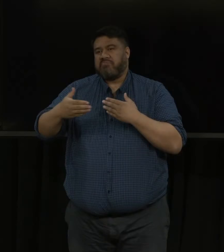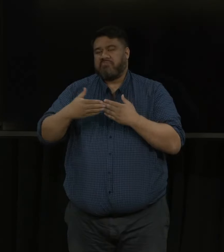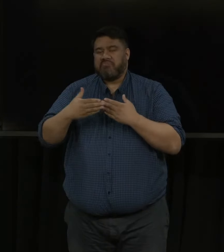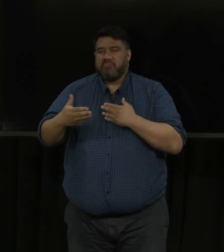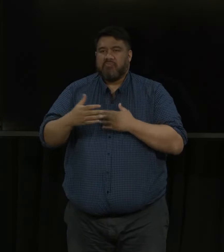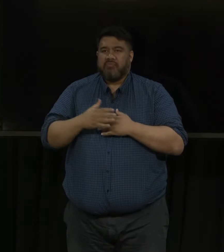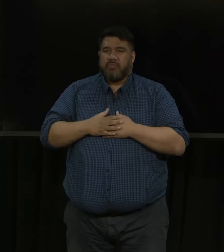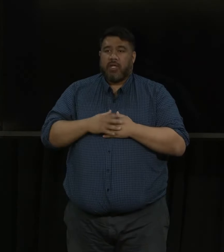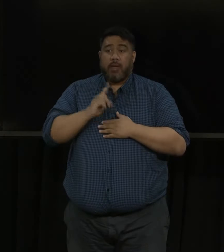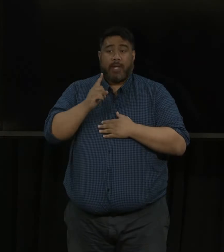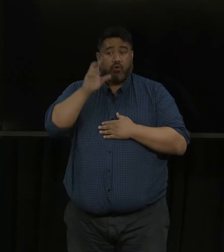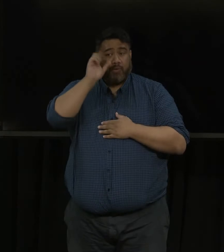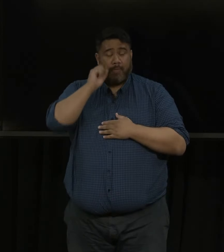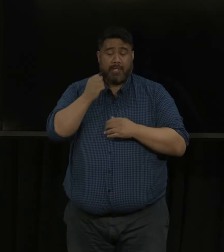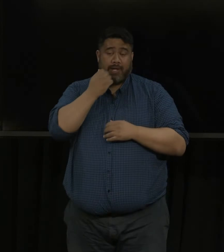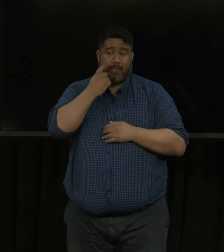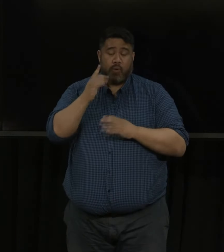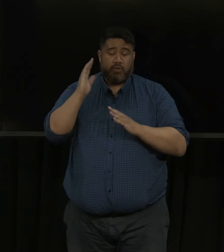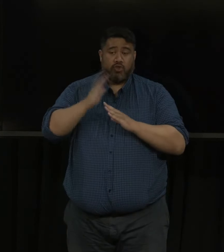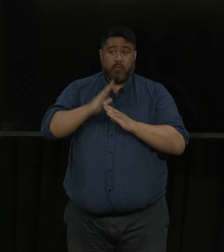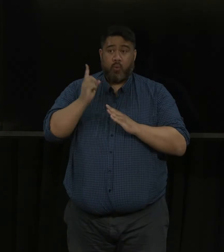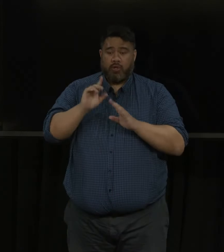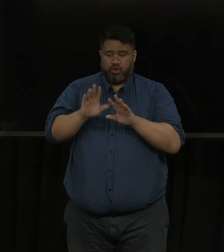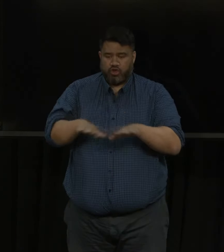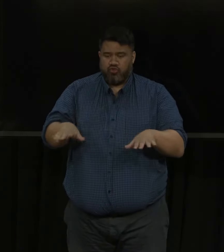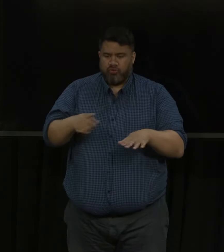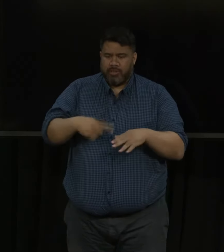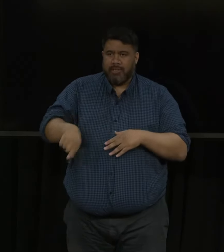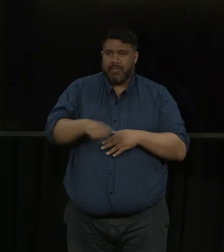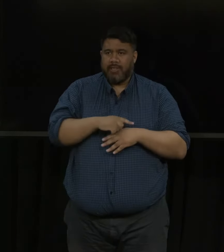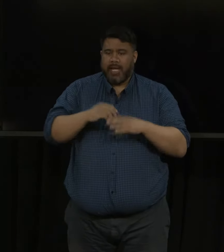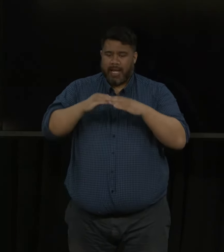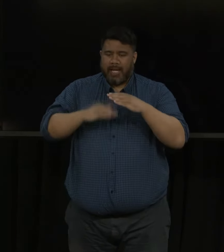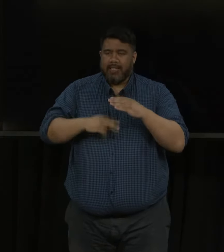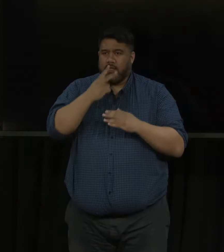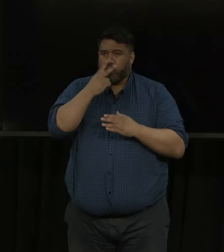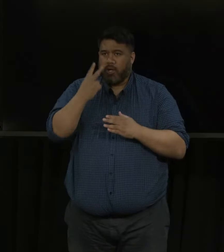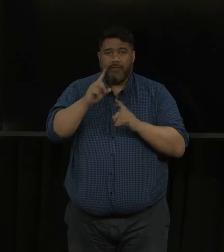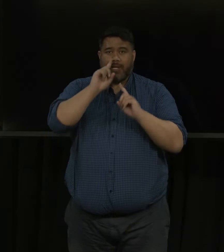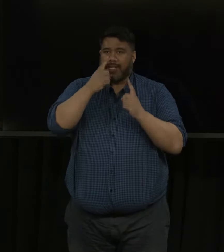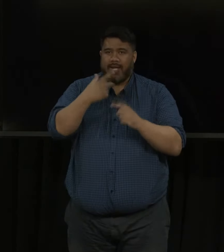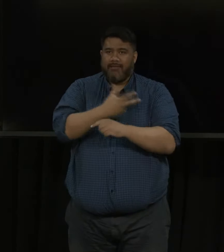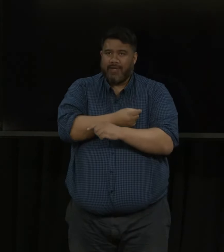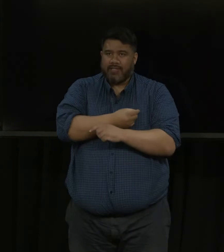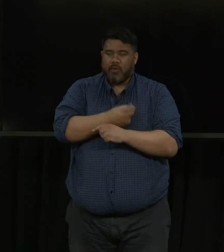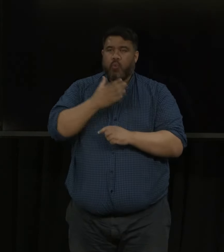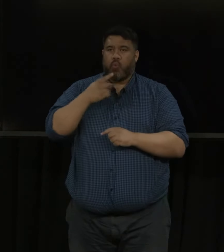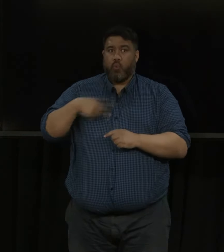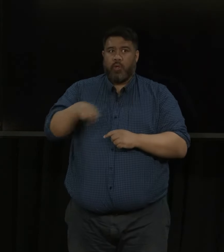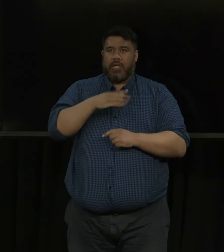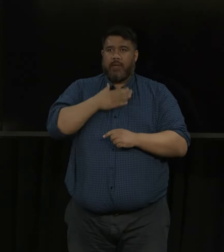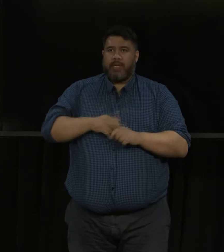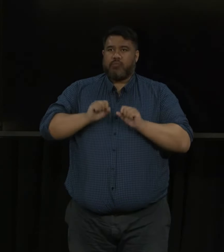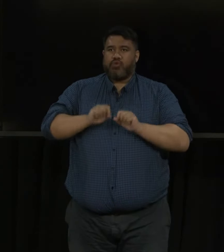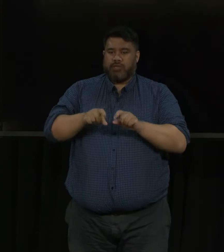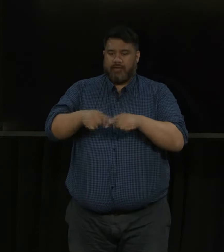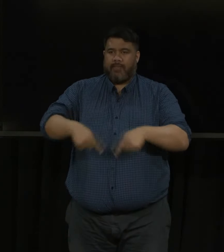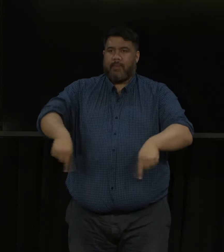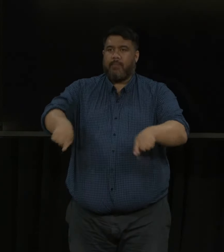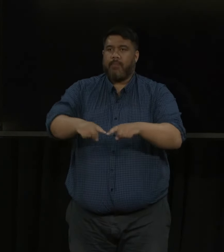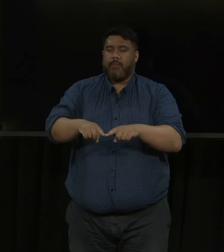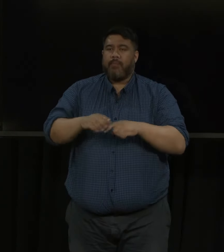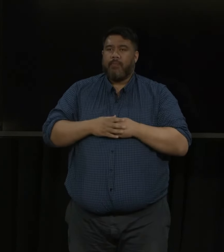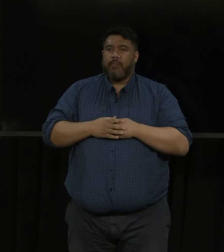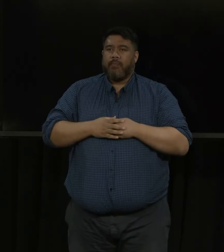of the impacts.